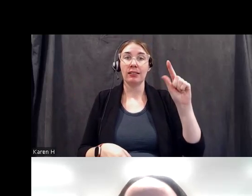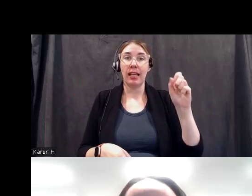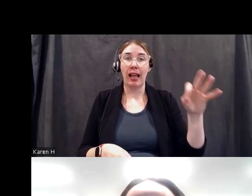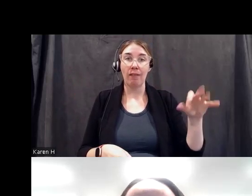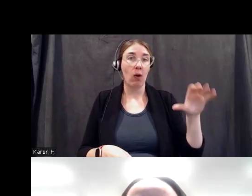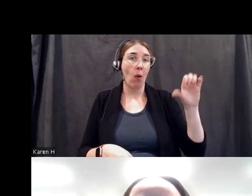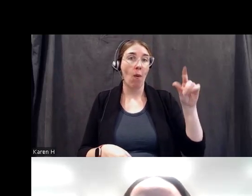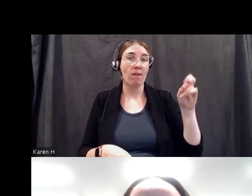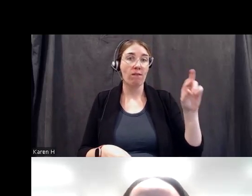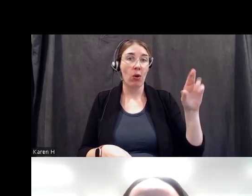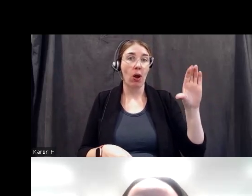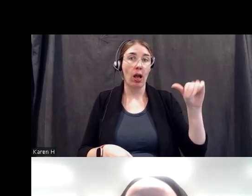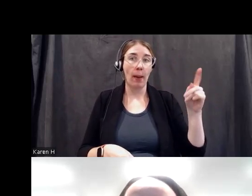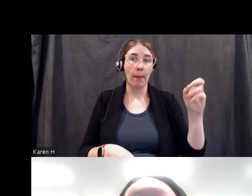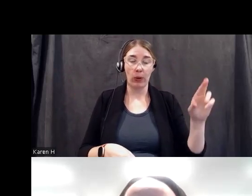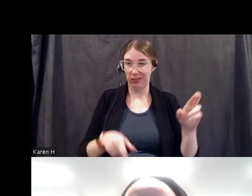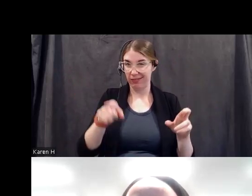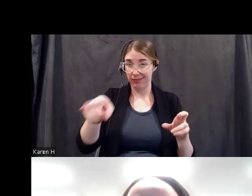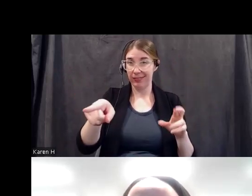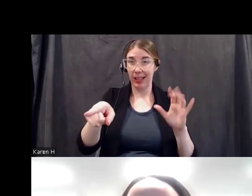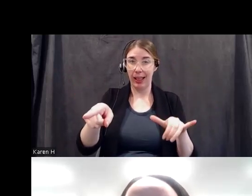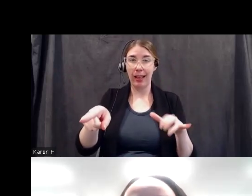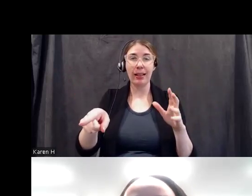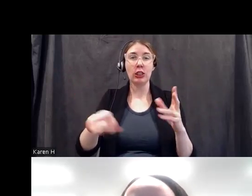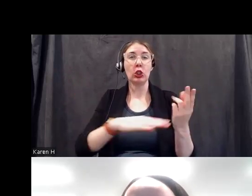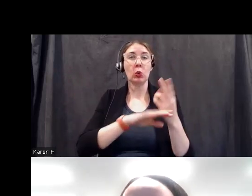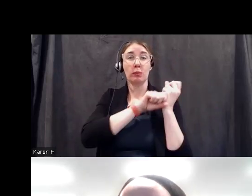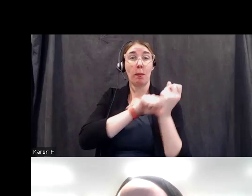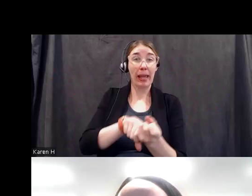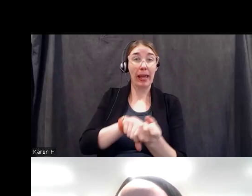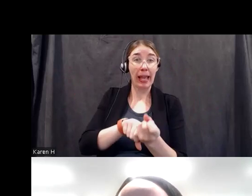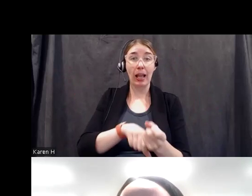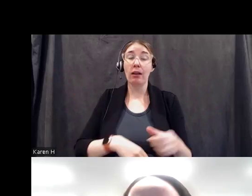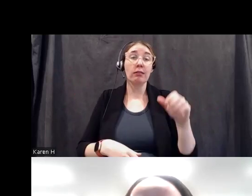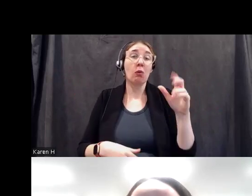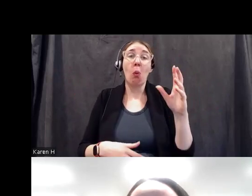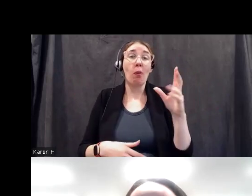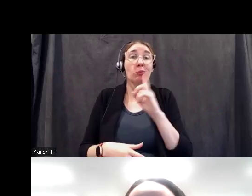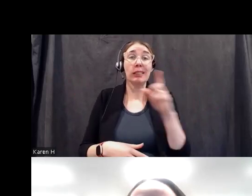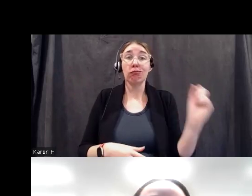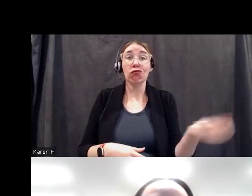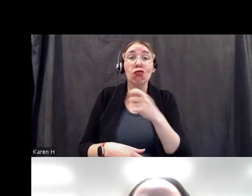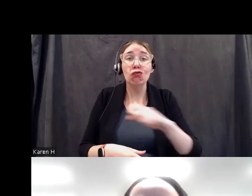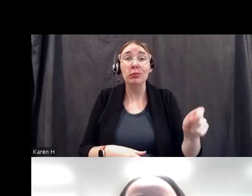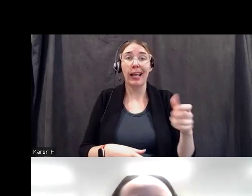use a baseball bat like you see here, a tennis racquet, a golf club or any kind of sporting